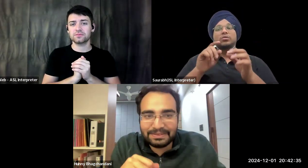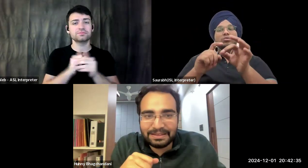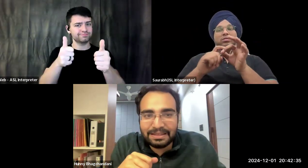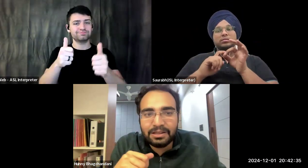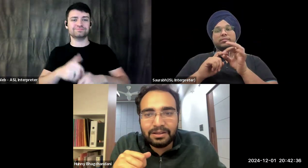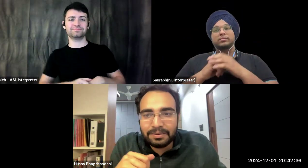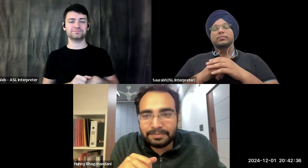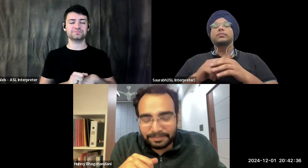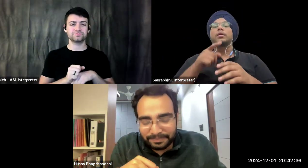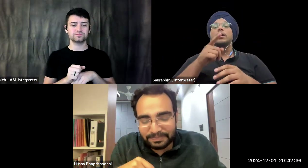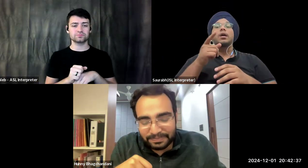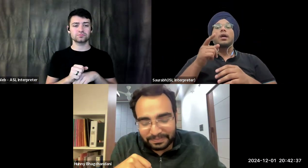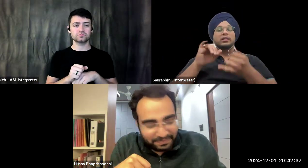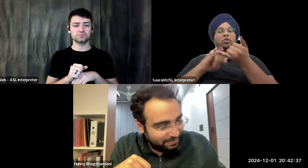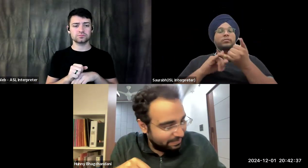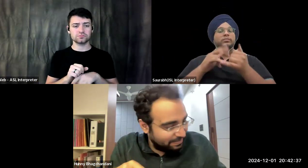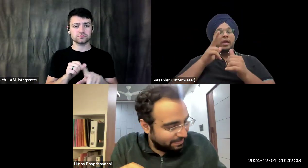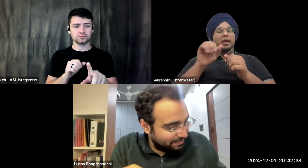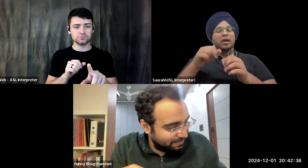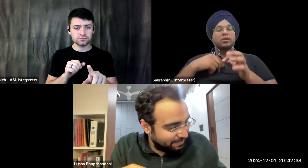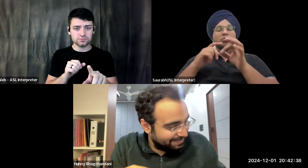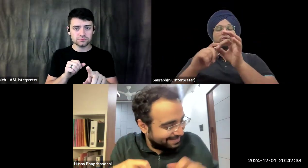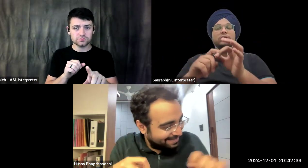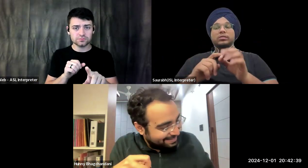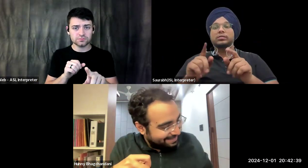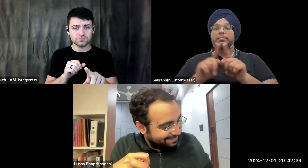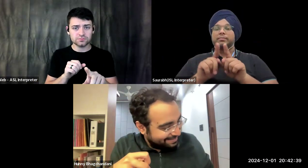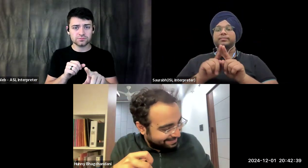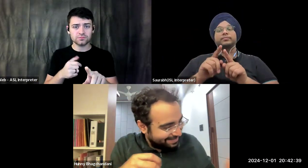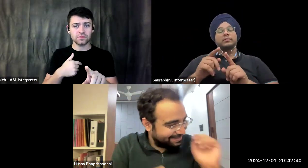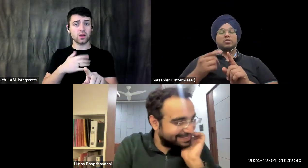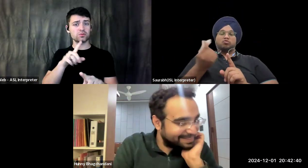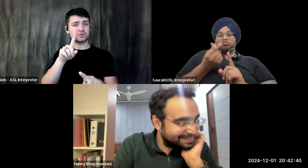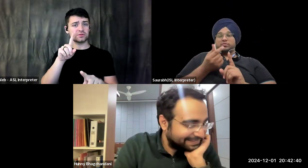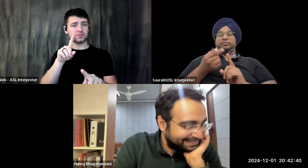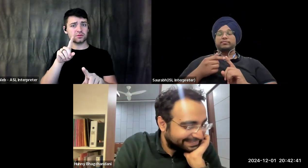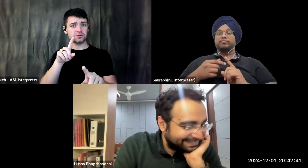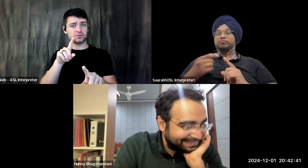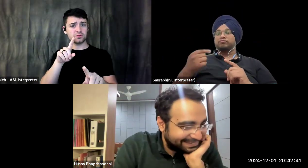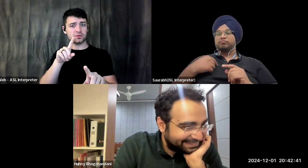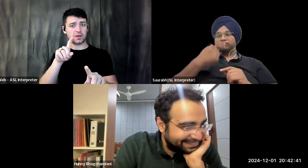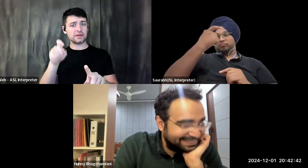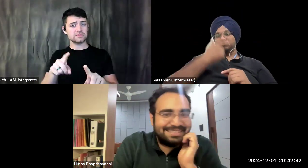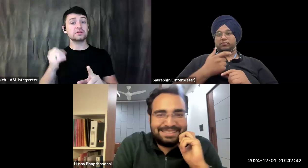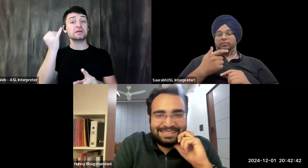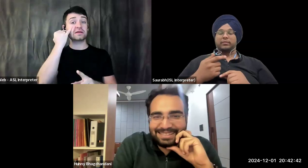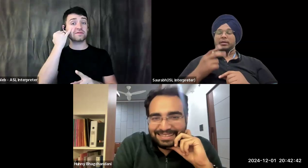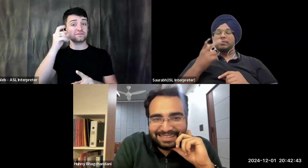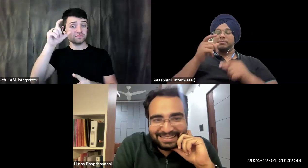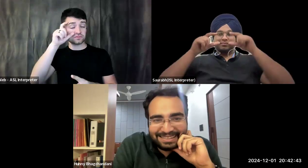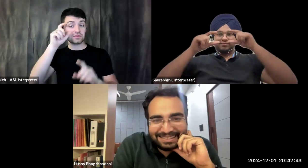[Saurabh speaking] Yeah, so my question was that I was asking about another use case -- if it can identify food item within the fridge